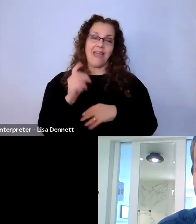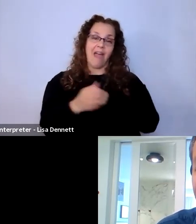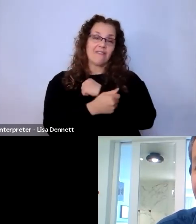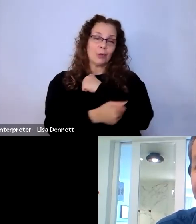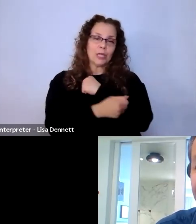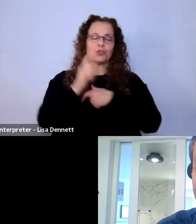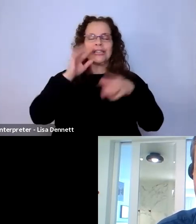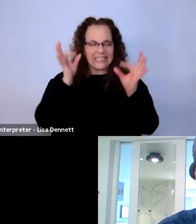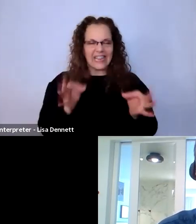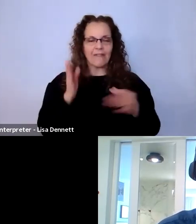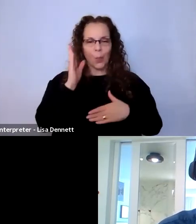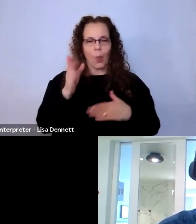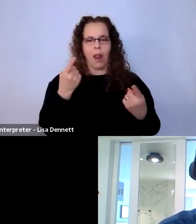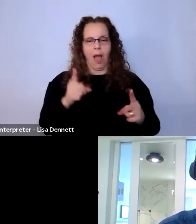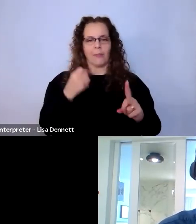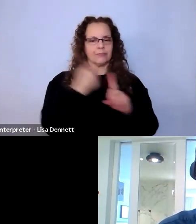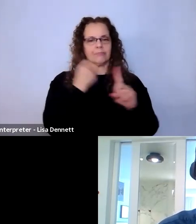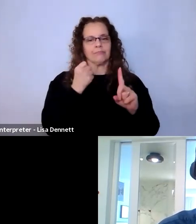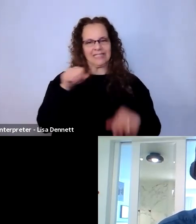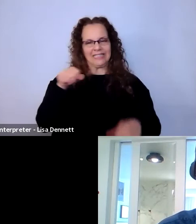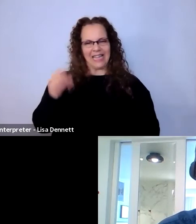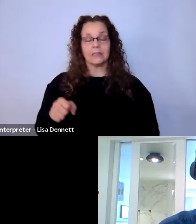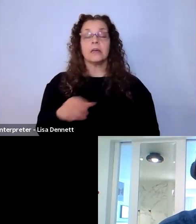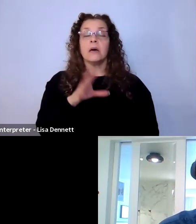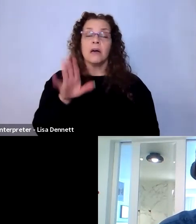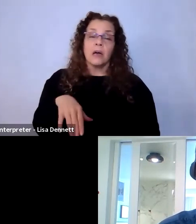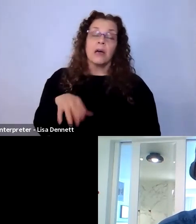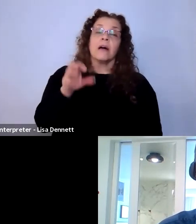Joe Devon: I love it, and please keep the questions coming on to intersperse